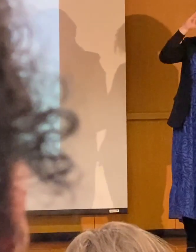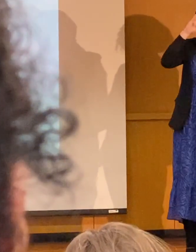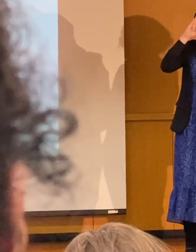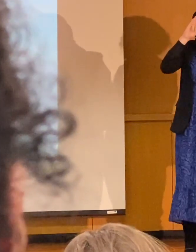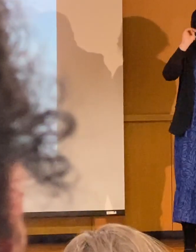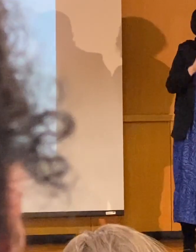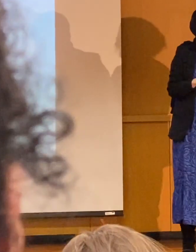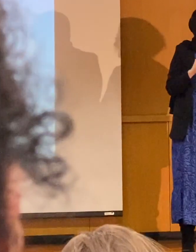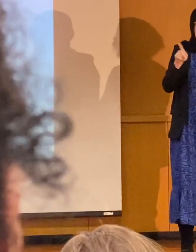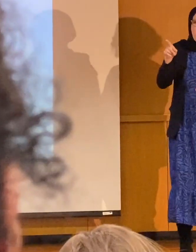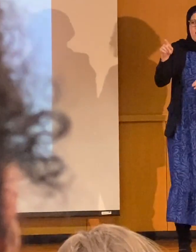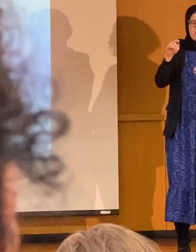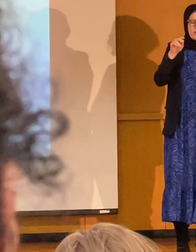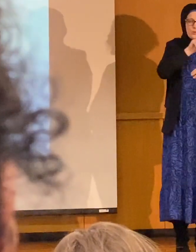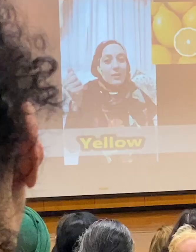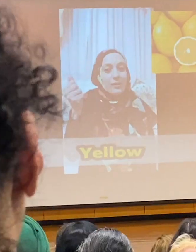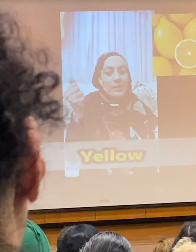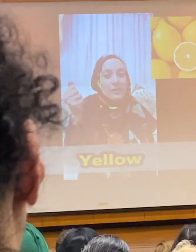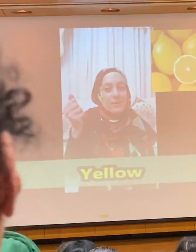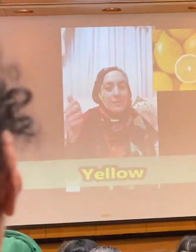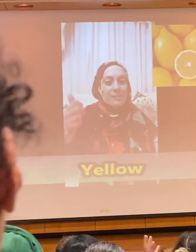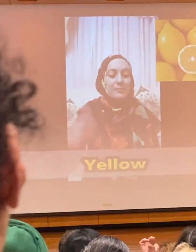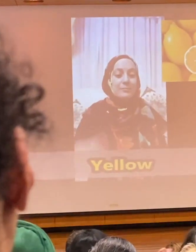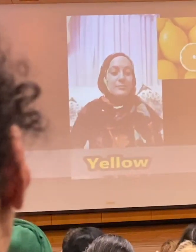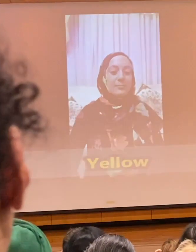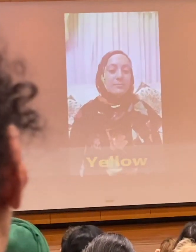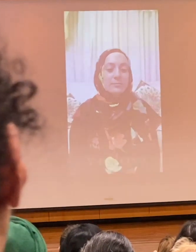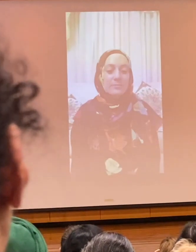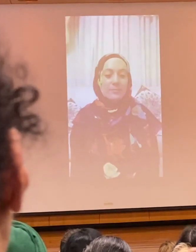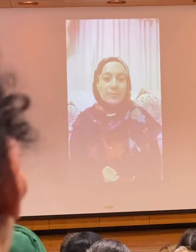as I know these small community languages, used by mere hundreds of people,